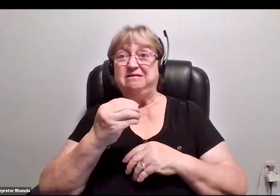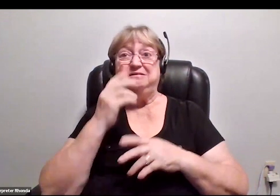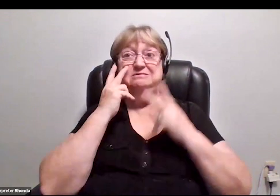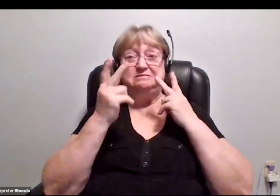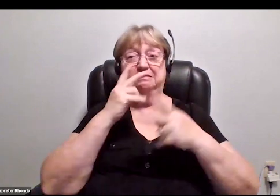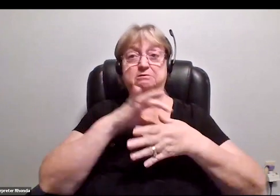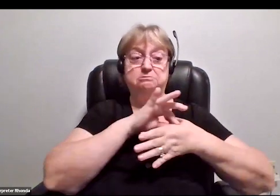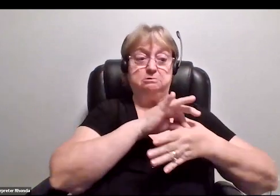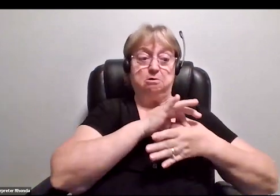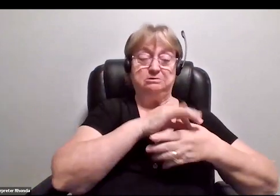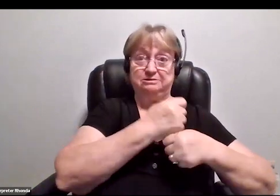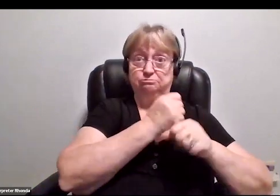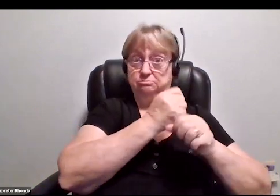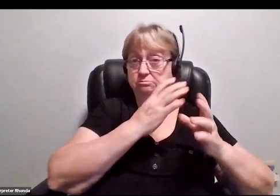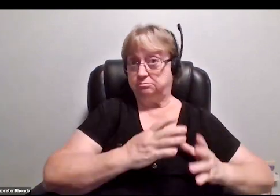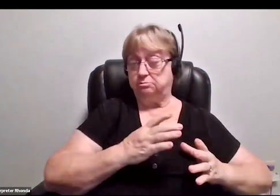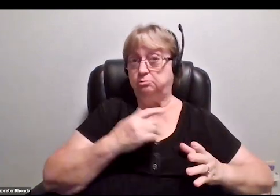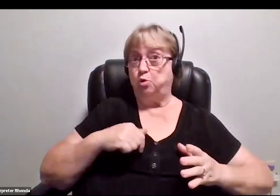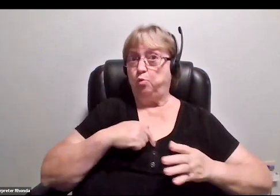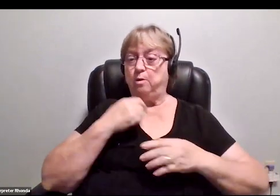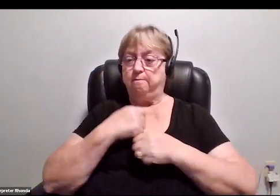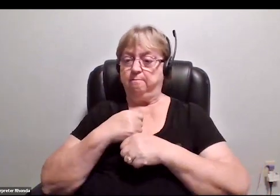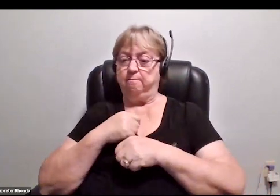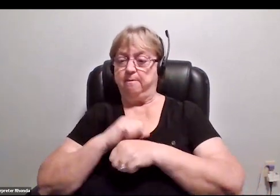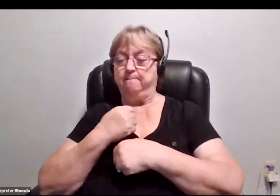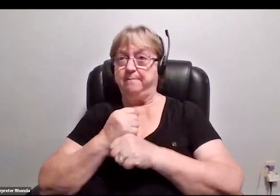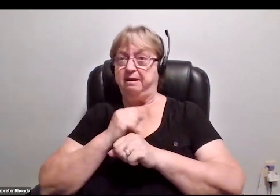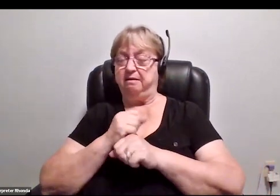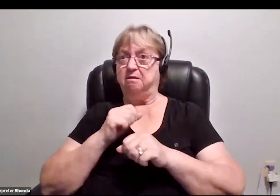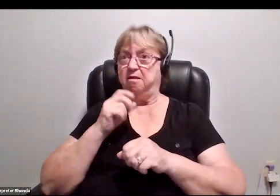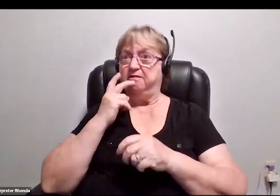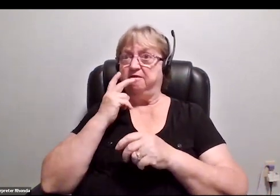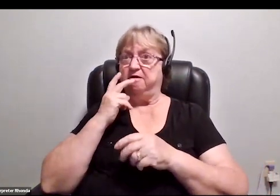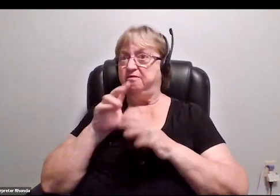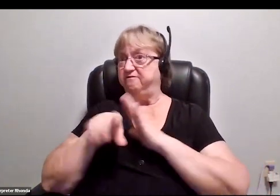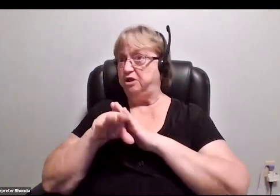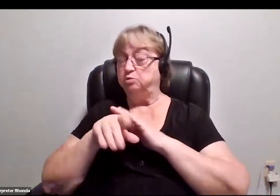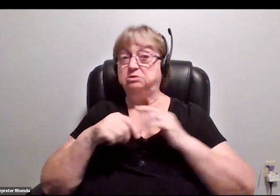Emril and I, worked on making the videos. I'm a sighted biochemist and Emril is blind